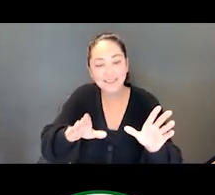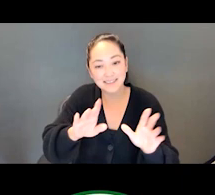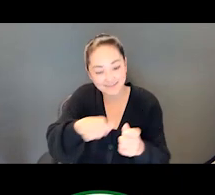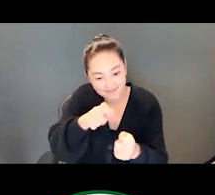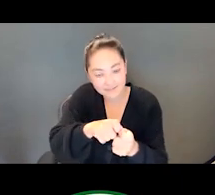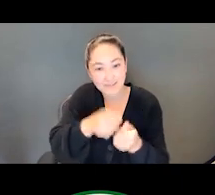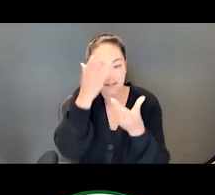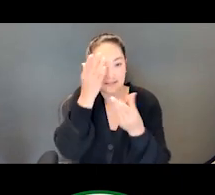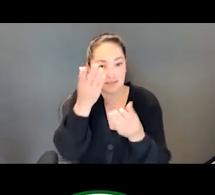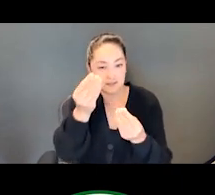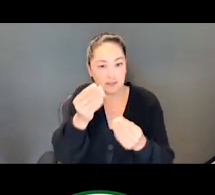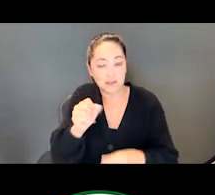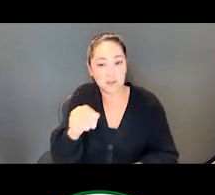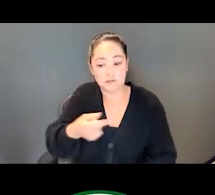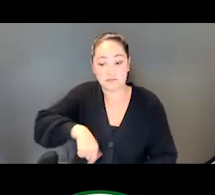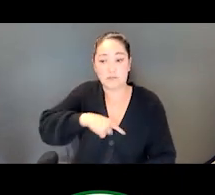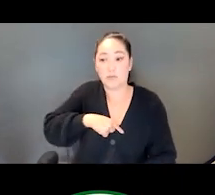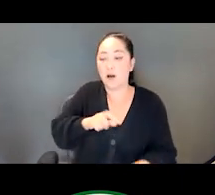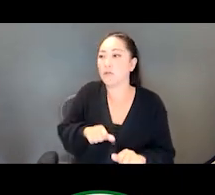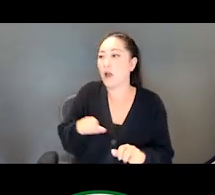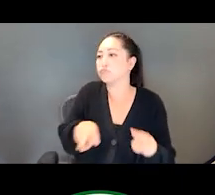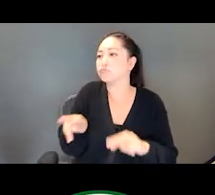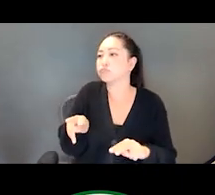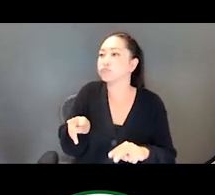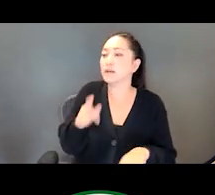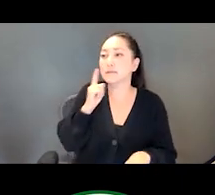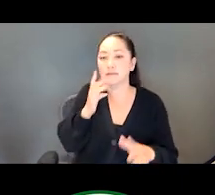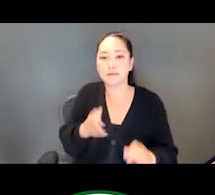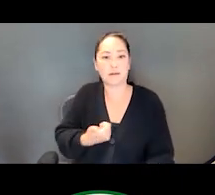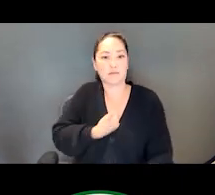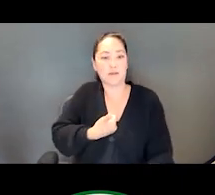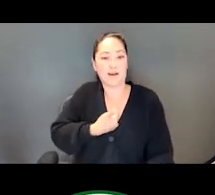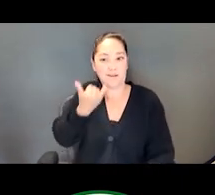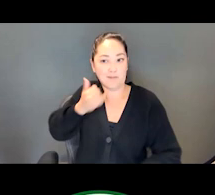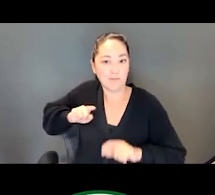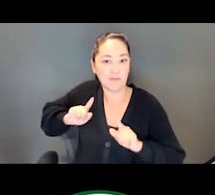the things that I do working with assessed with our clients is helping people understand